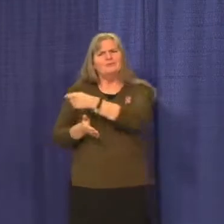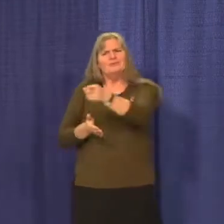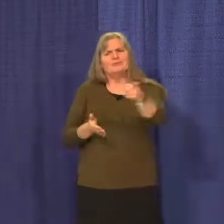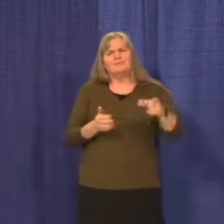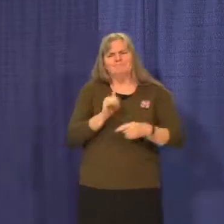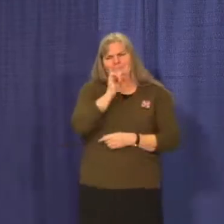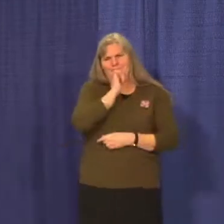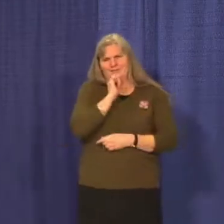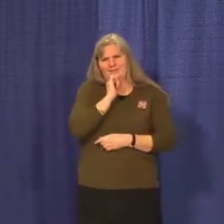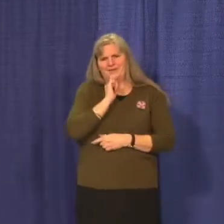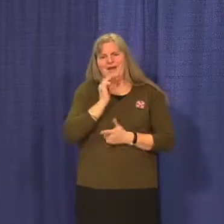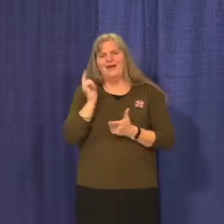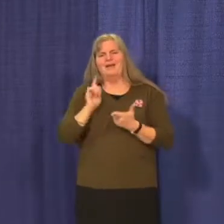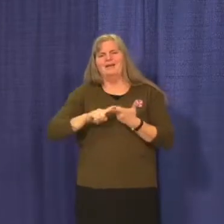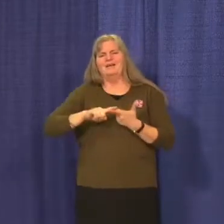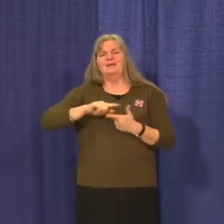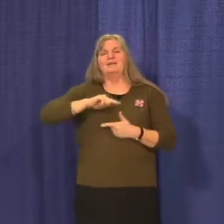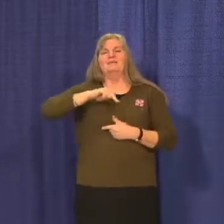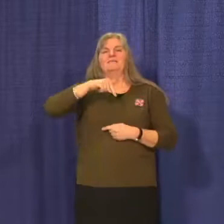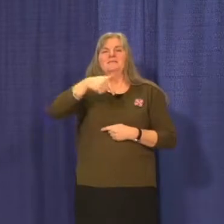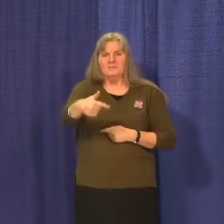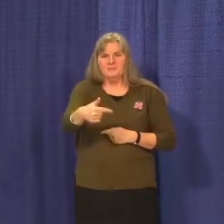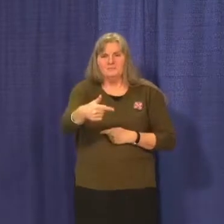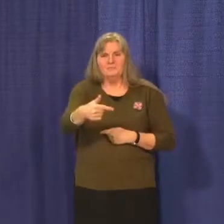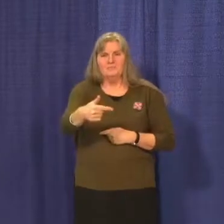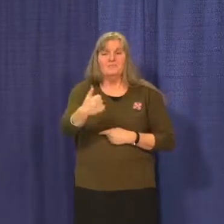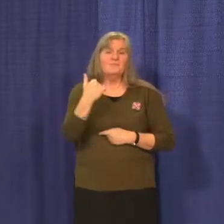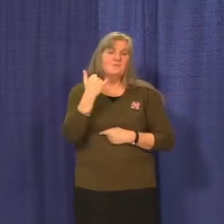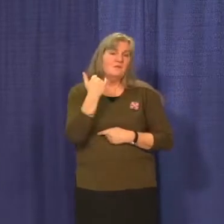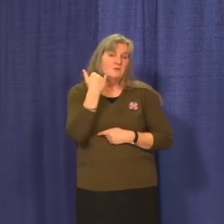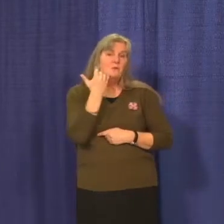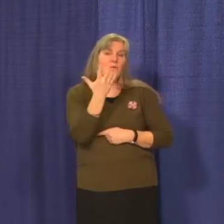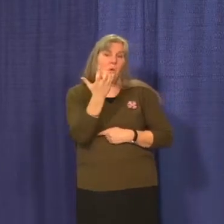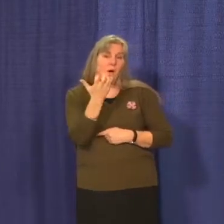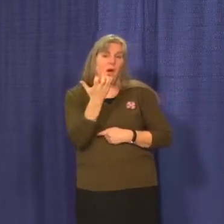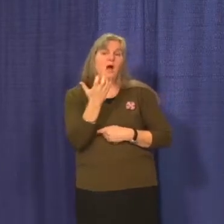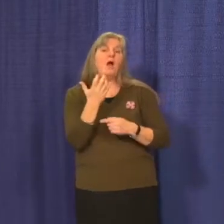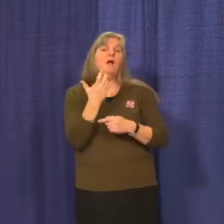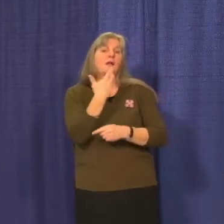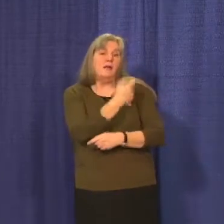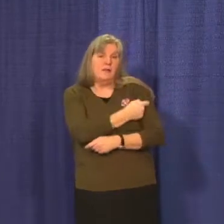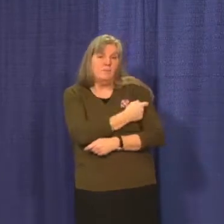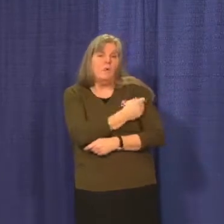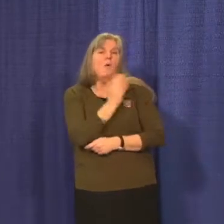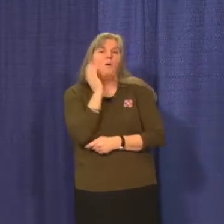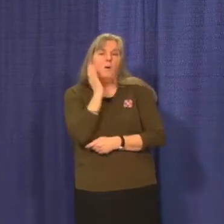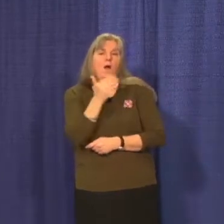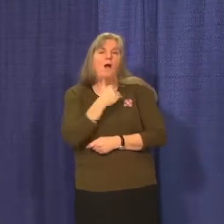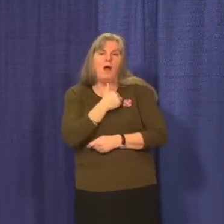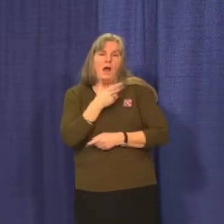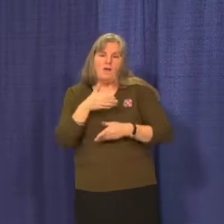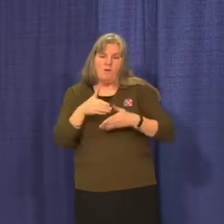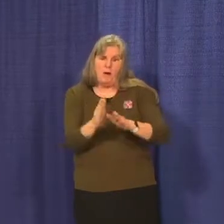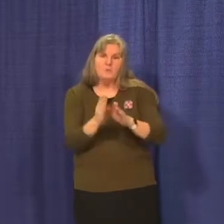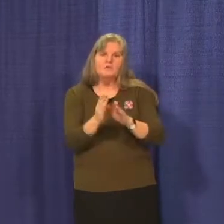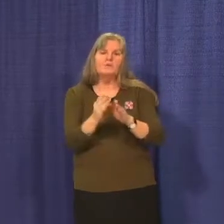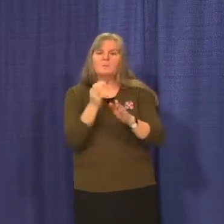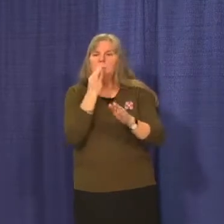patient and wait your turn. Everyone who wants to get immunized will get the chance in